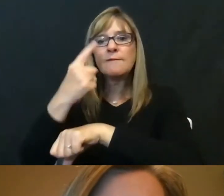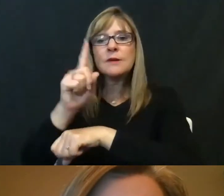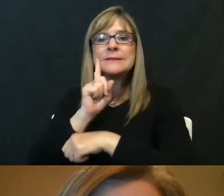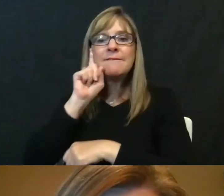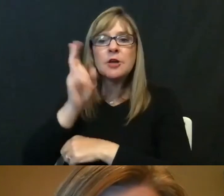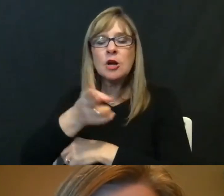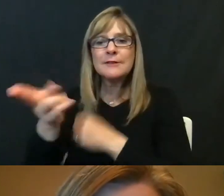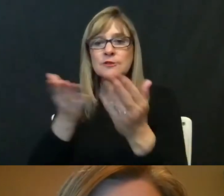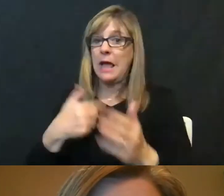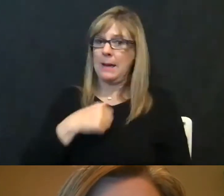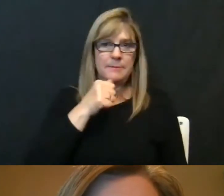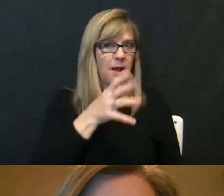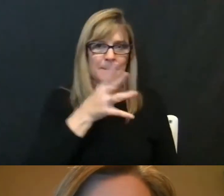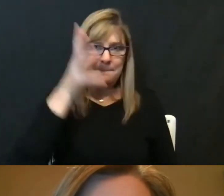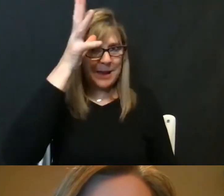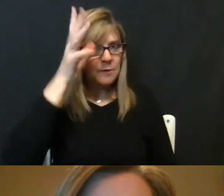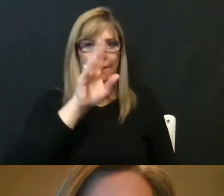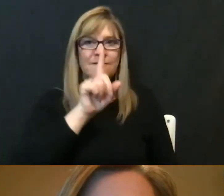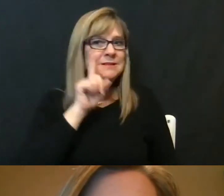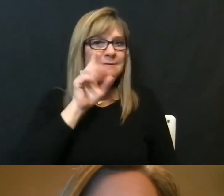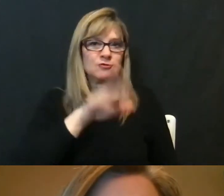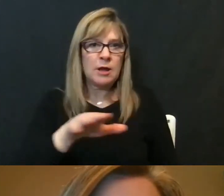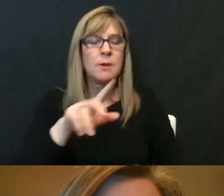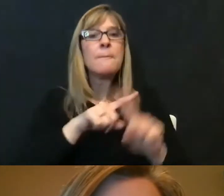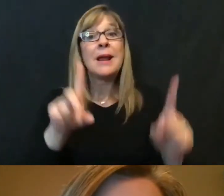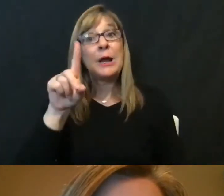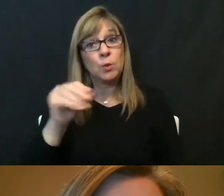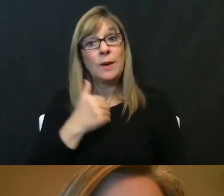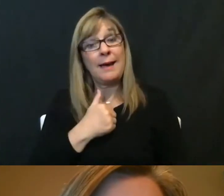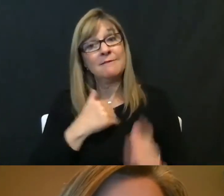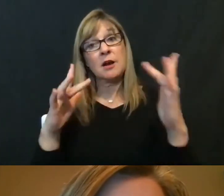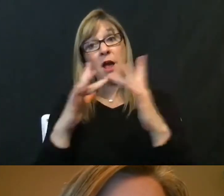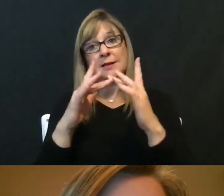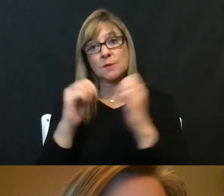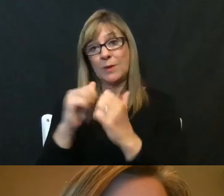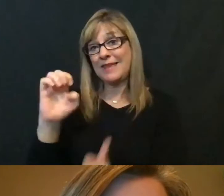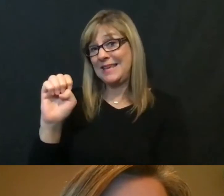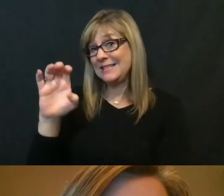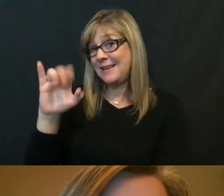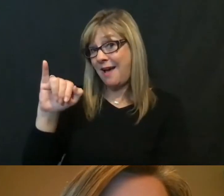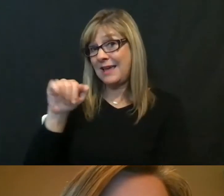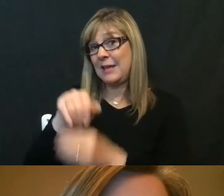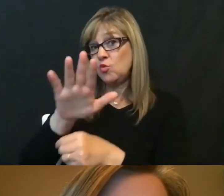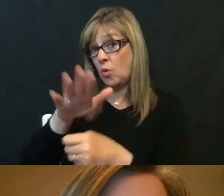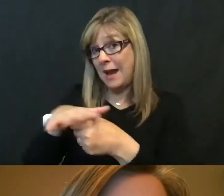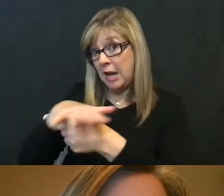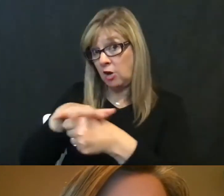I'm not a parent of a deaf child but I do have contacts with ECI in your area and I can also get you connected